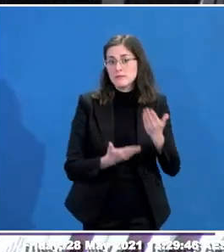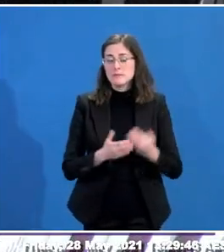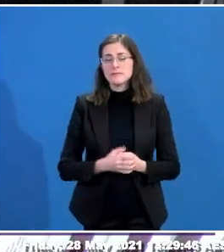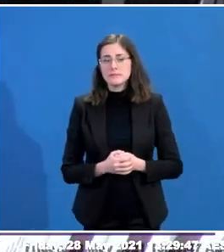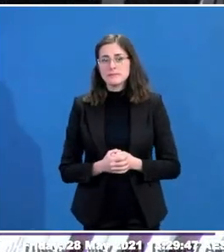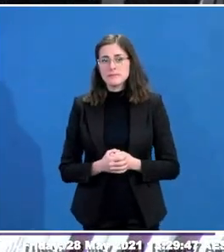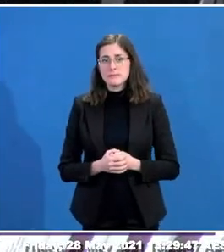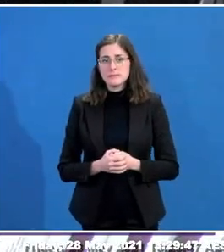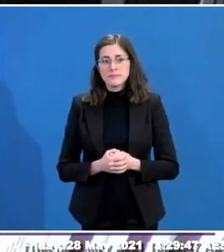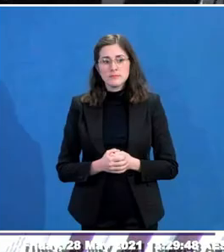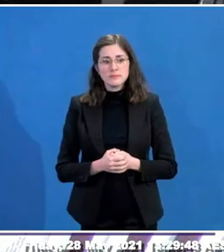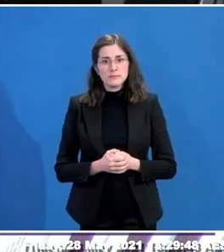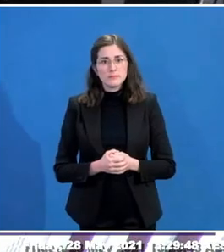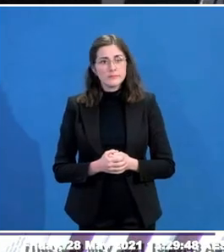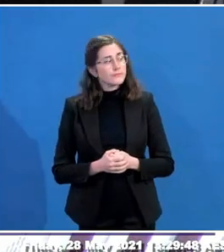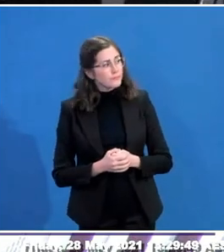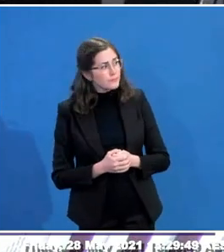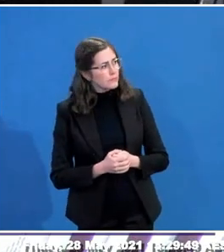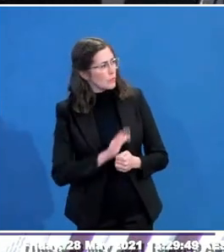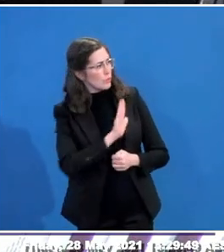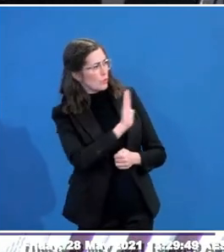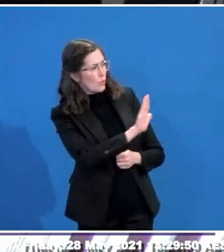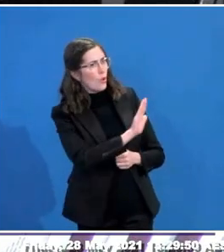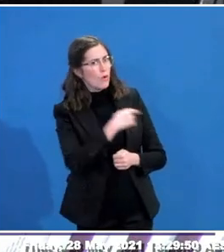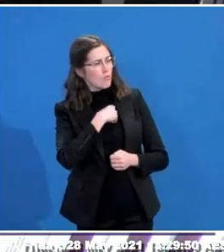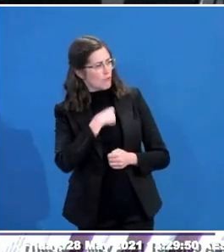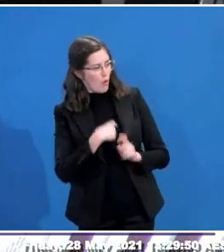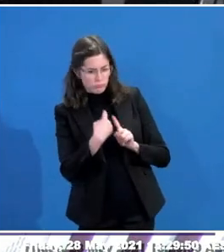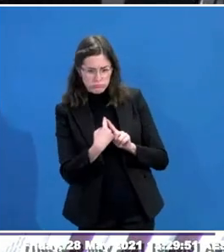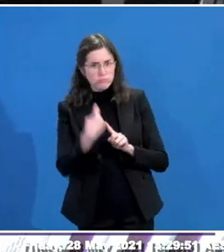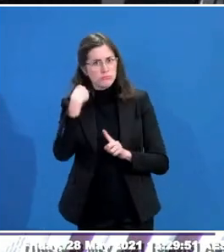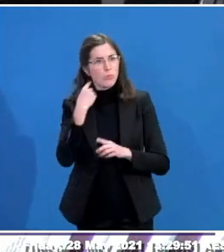Has it been a problem, in the role that you've observed, where the role